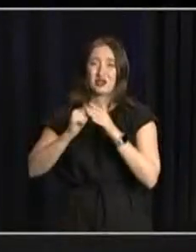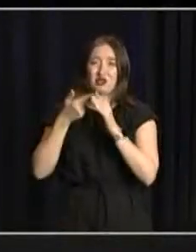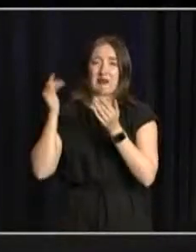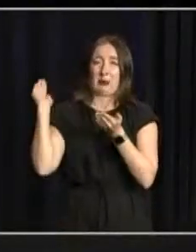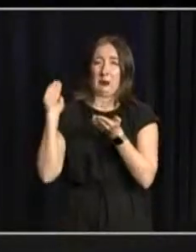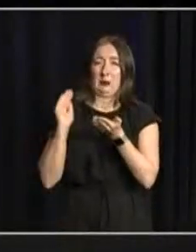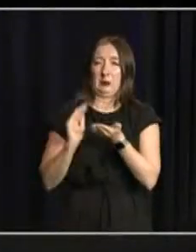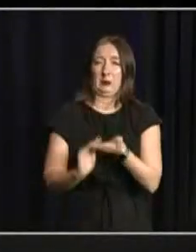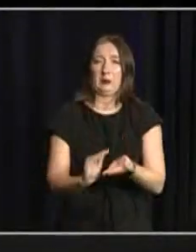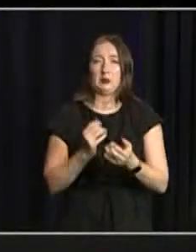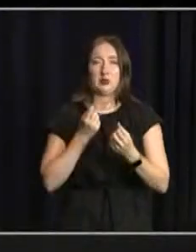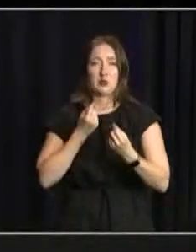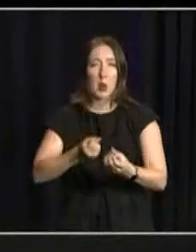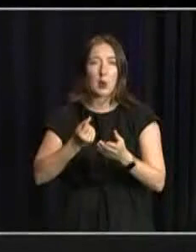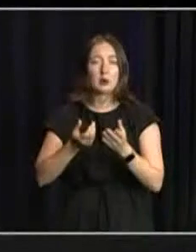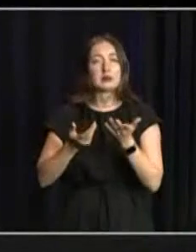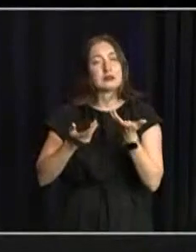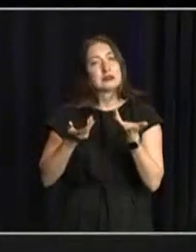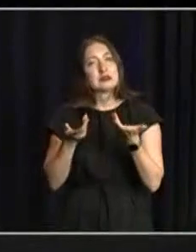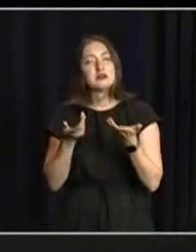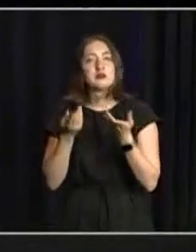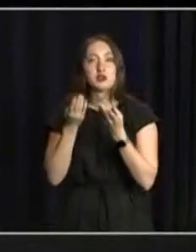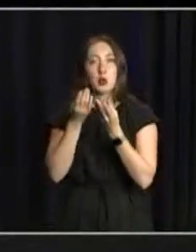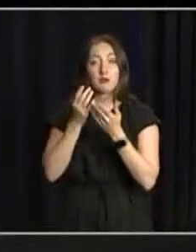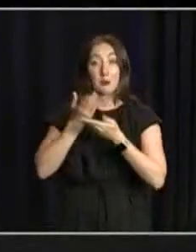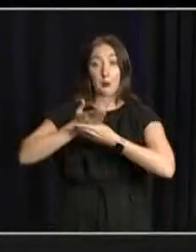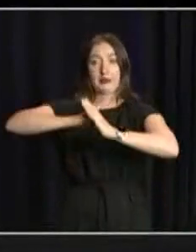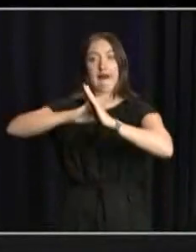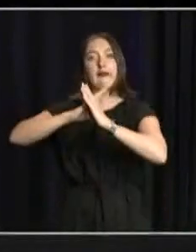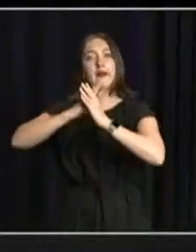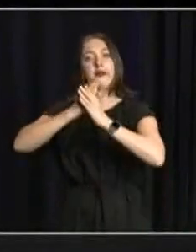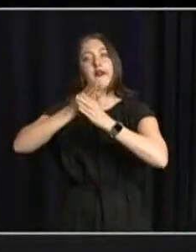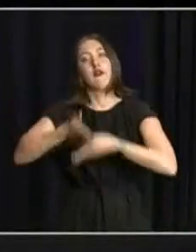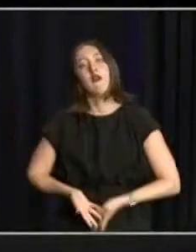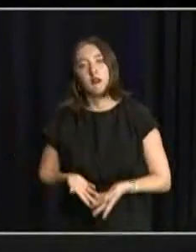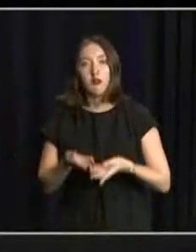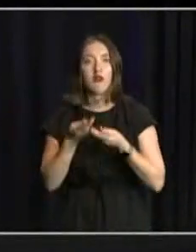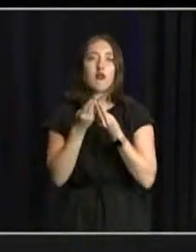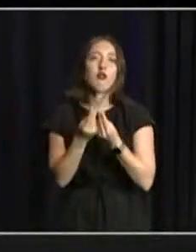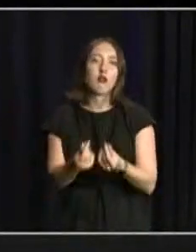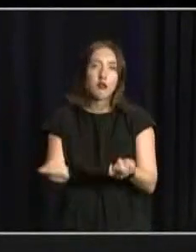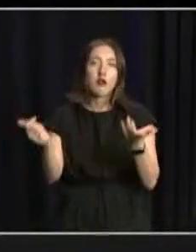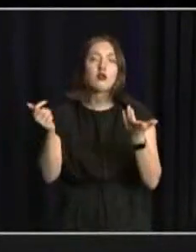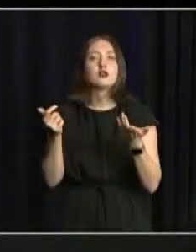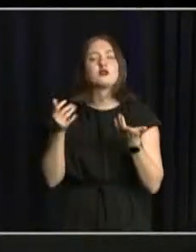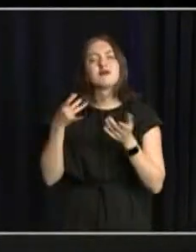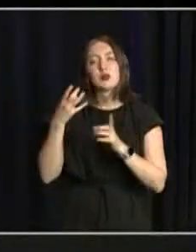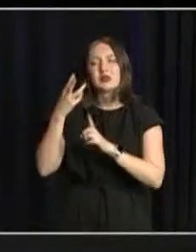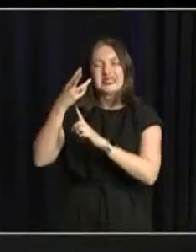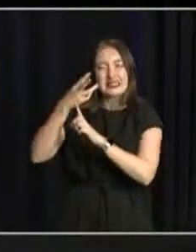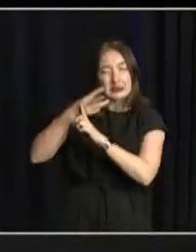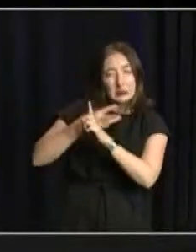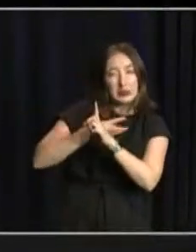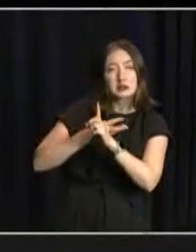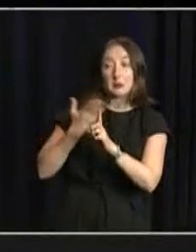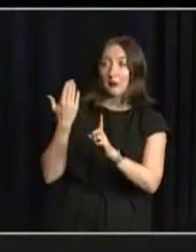sick because after about a six month period, it's going down to like from 88%, maybe around 50 so that booster shot